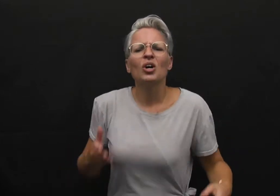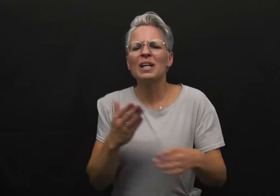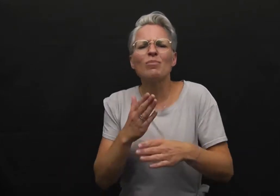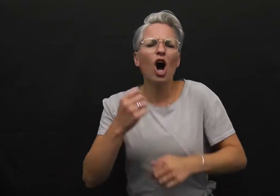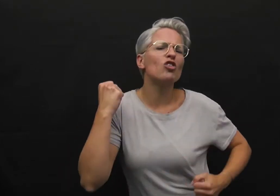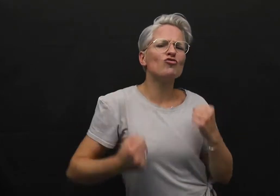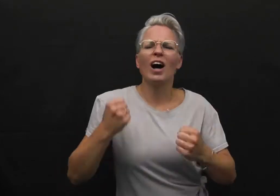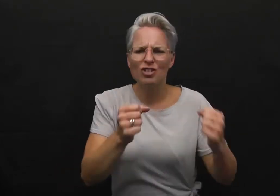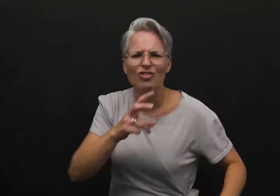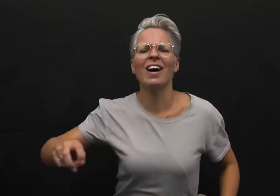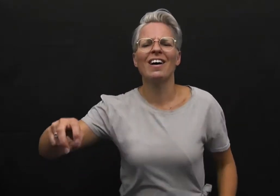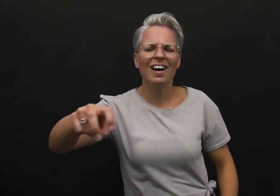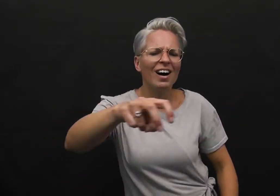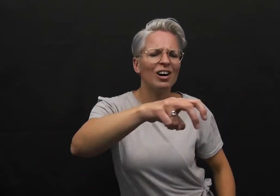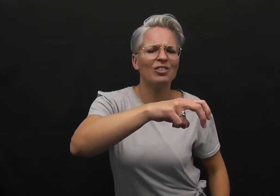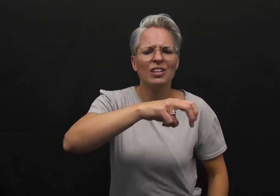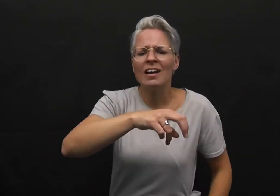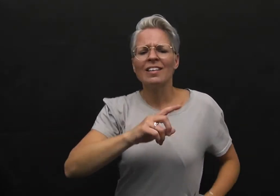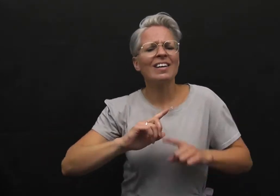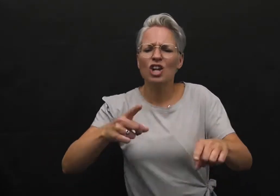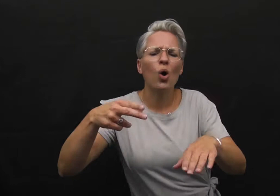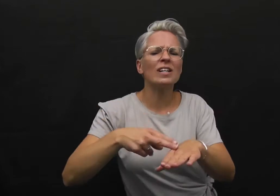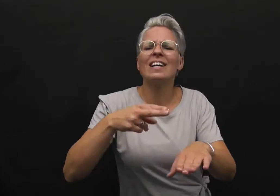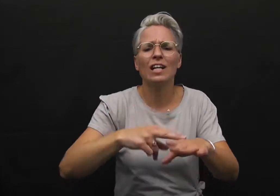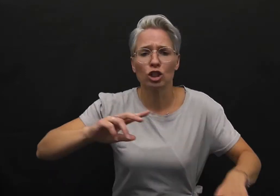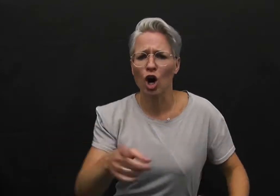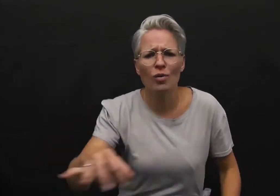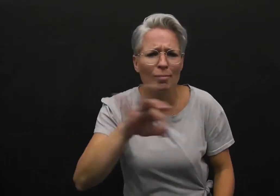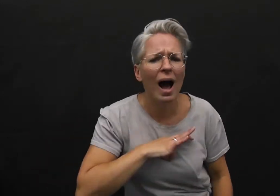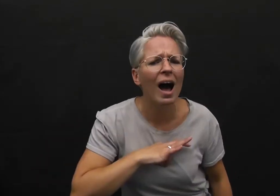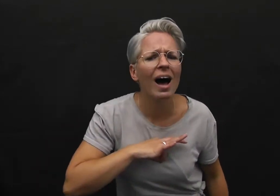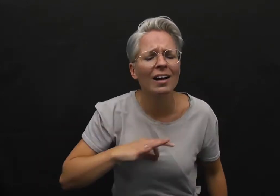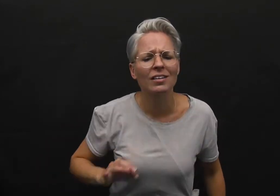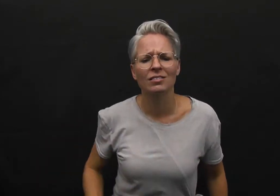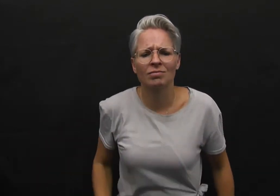So keep on runnin' 'round Ain't no need to hurry back